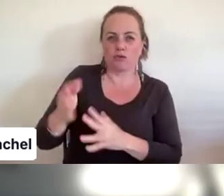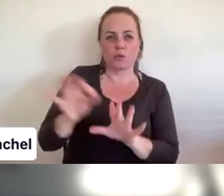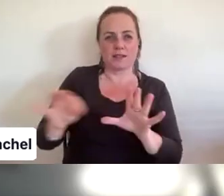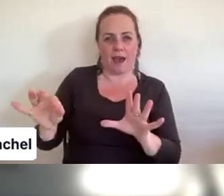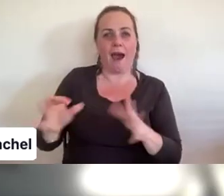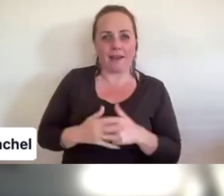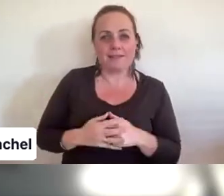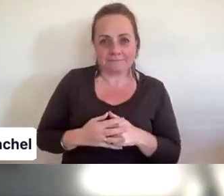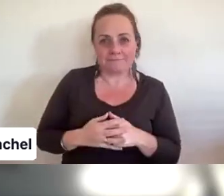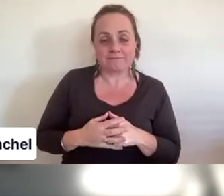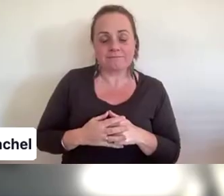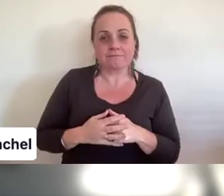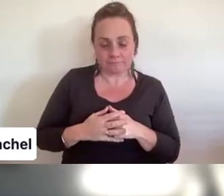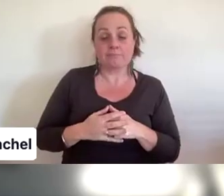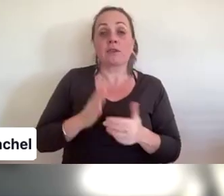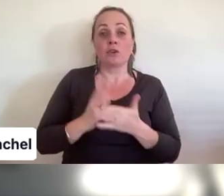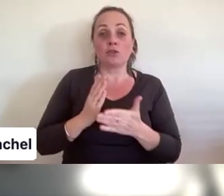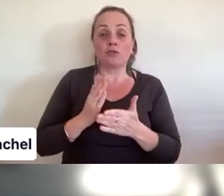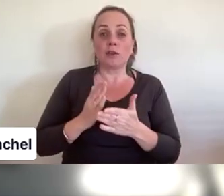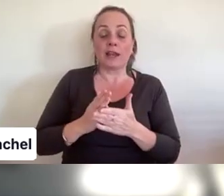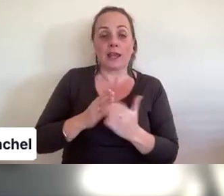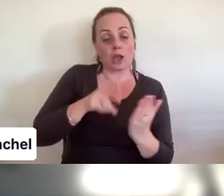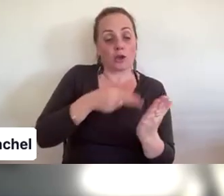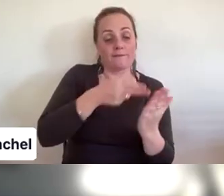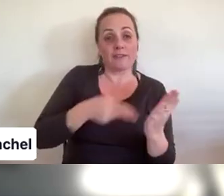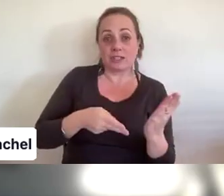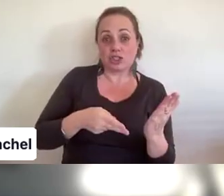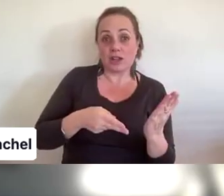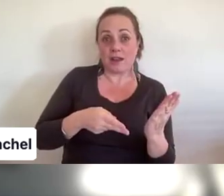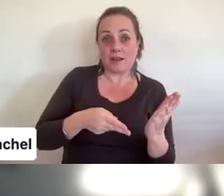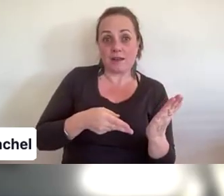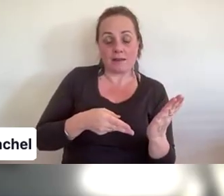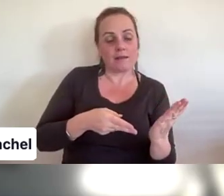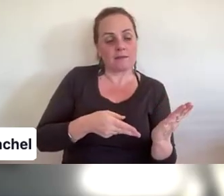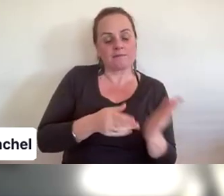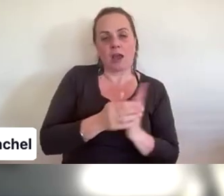We are guided by the UN Convention on the Rights of Persons With Disabilities,